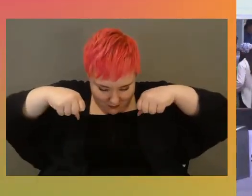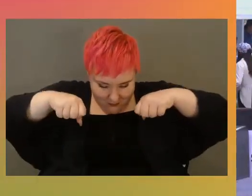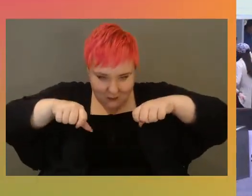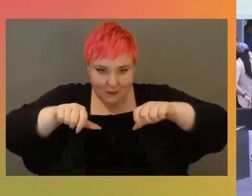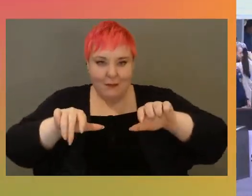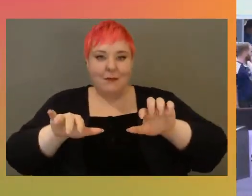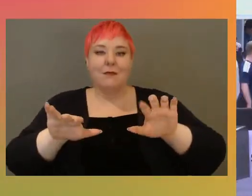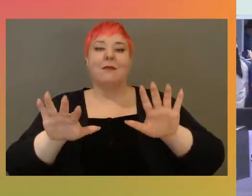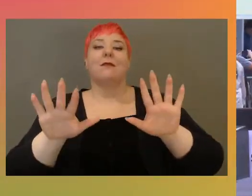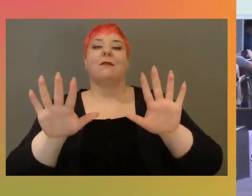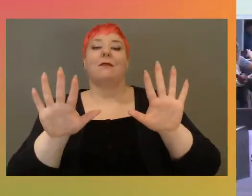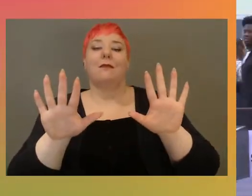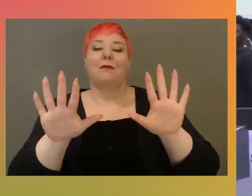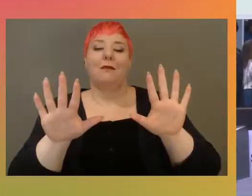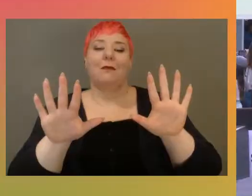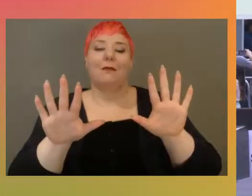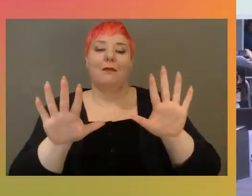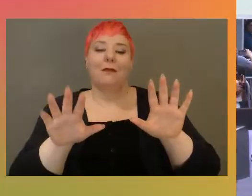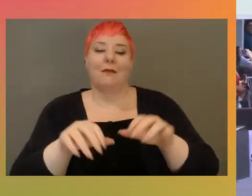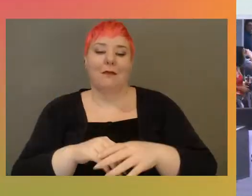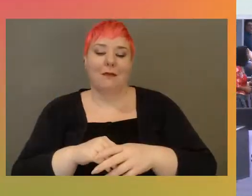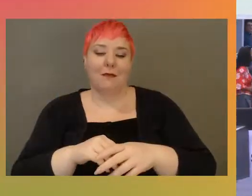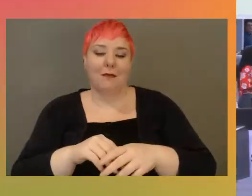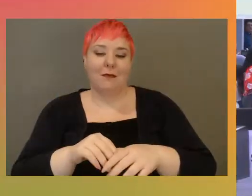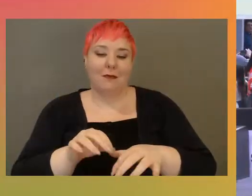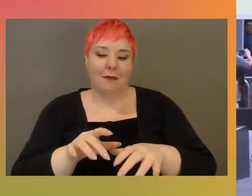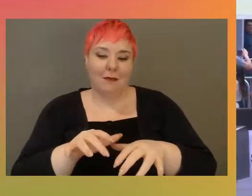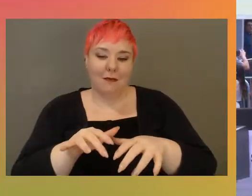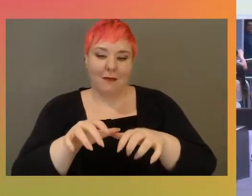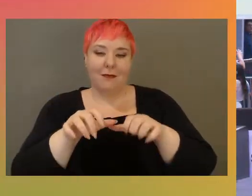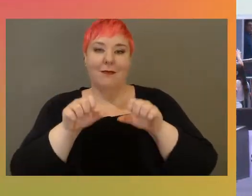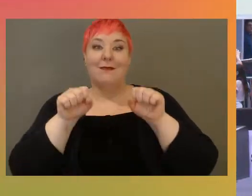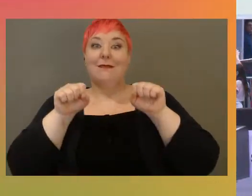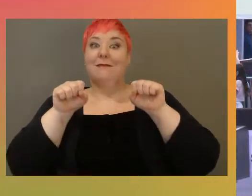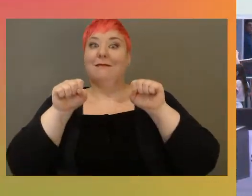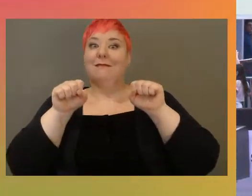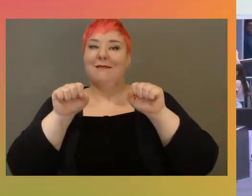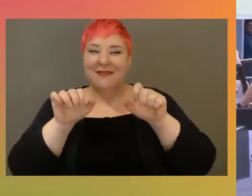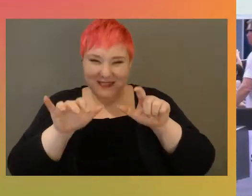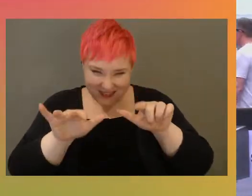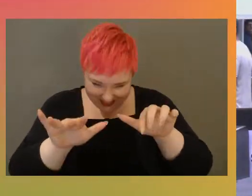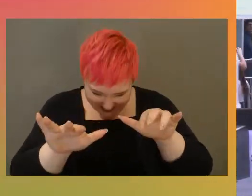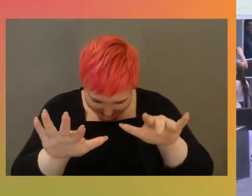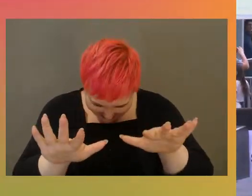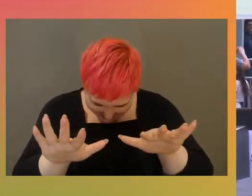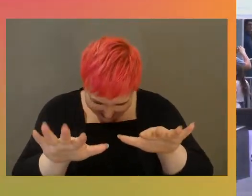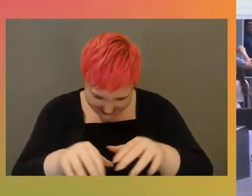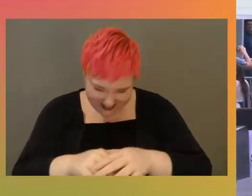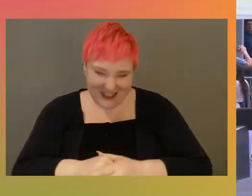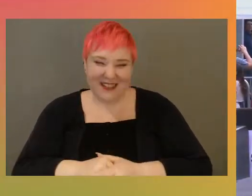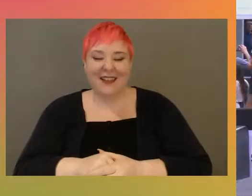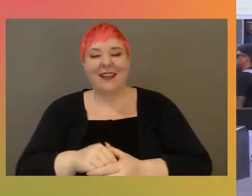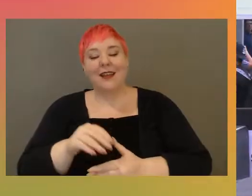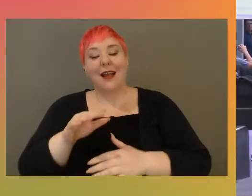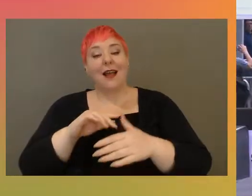BACK TO YOUR KNEES, AND CAT COW.